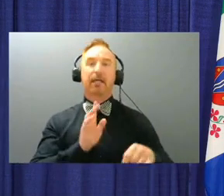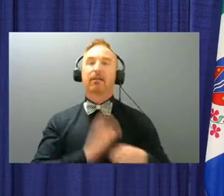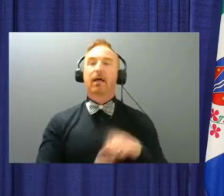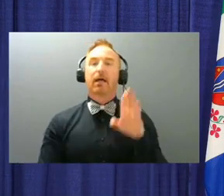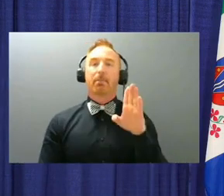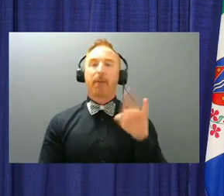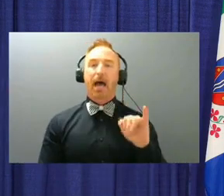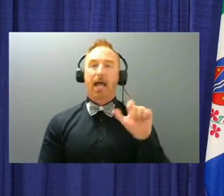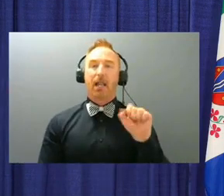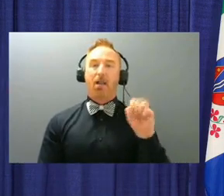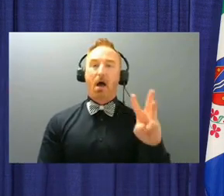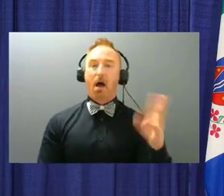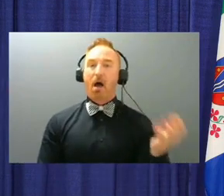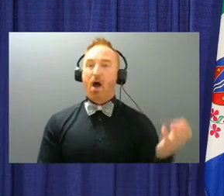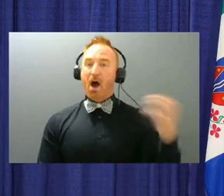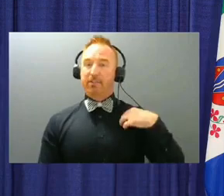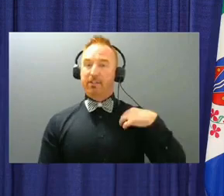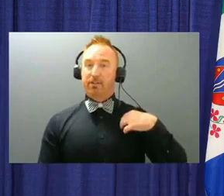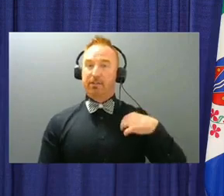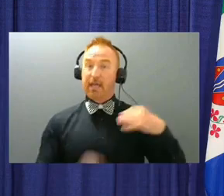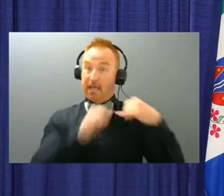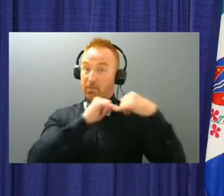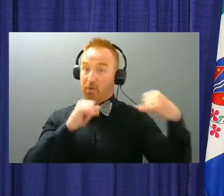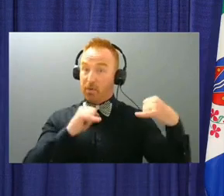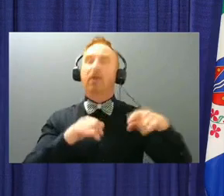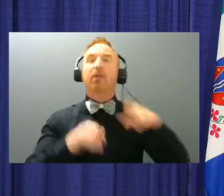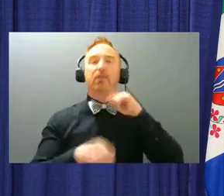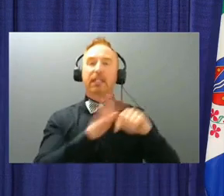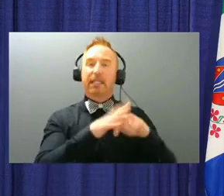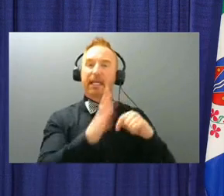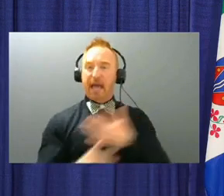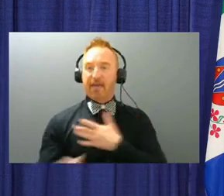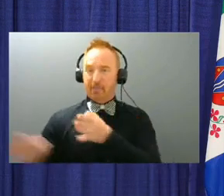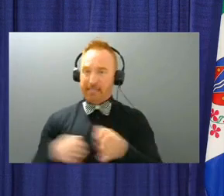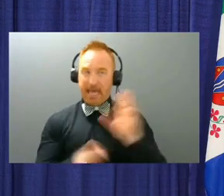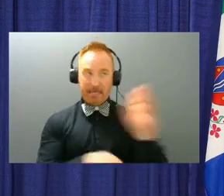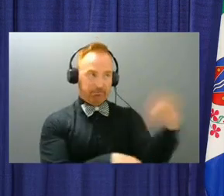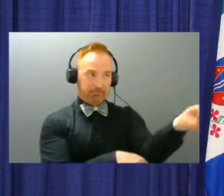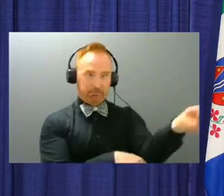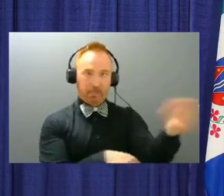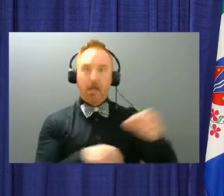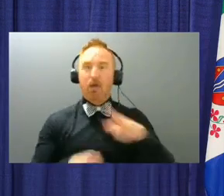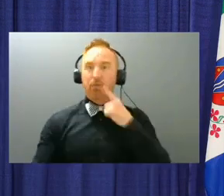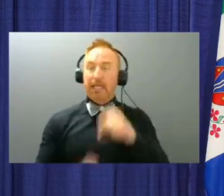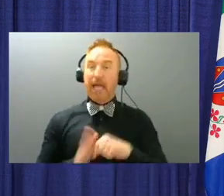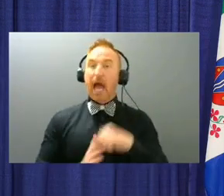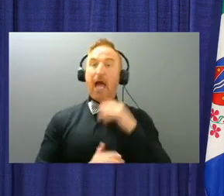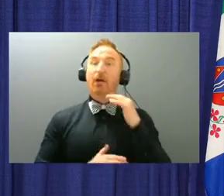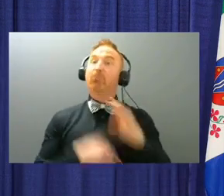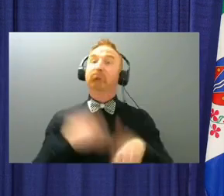At this point, I wish to continue the slow and careful pace. I do not want us to have to move